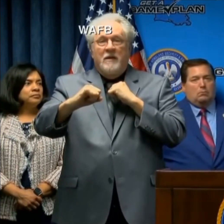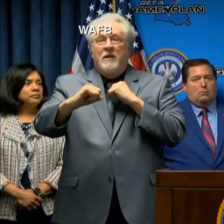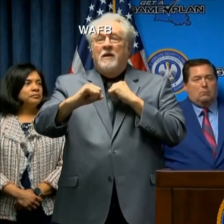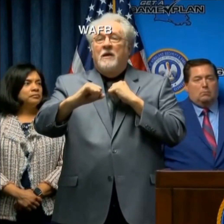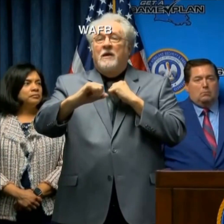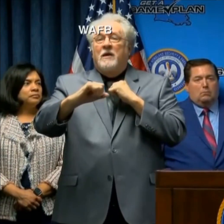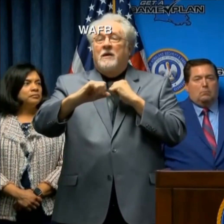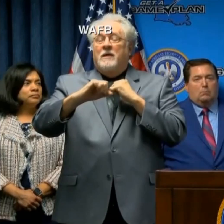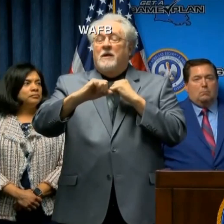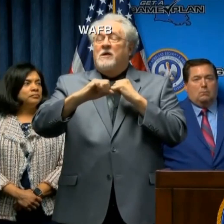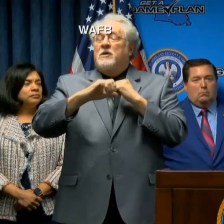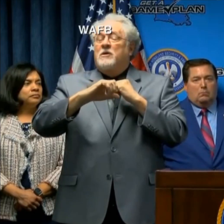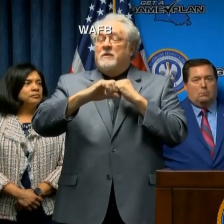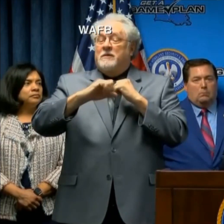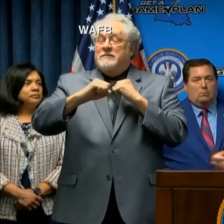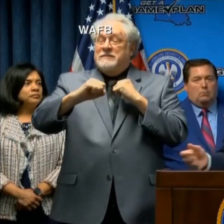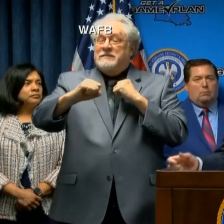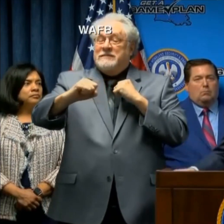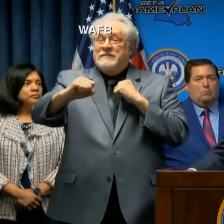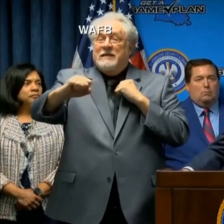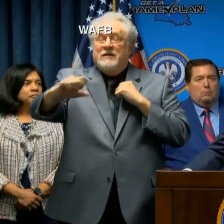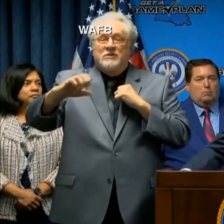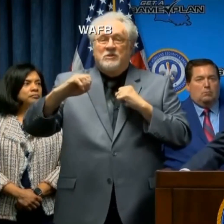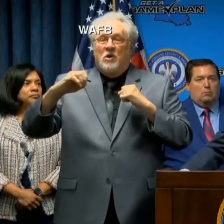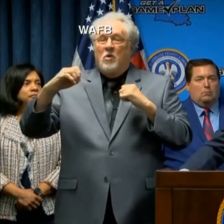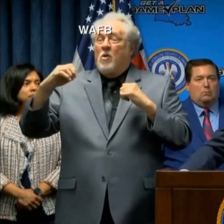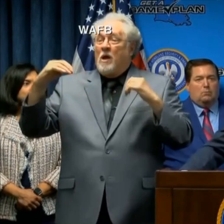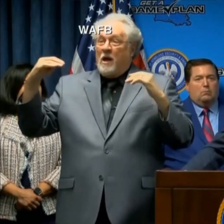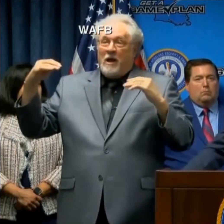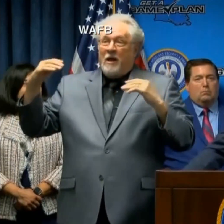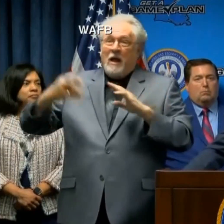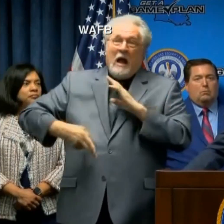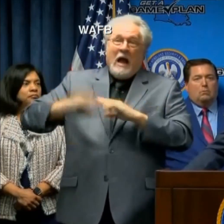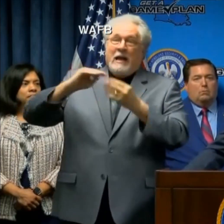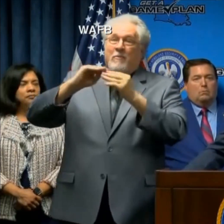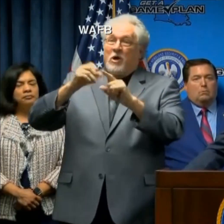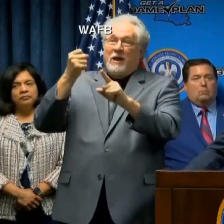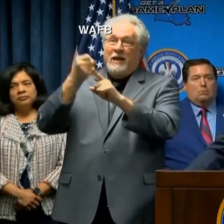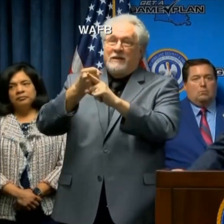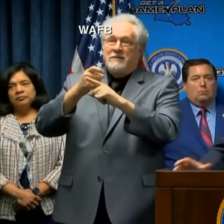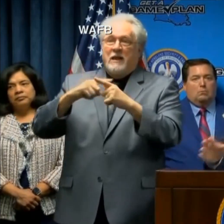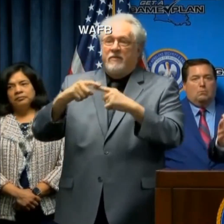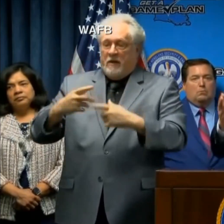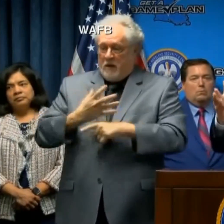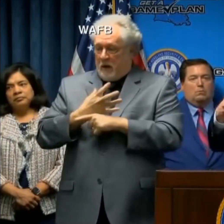the man doesn't hit and deplete our capacity to deliver health care so so so